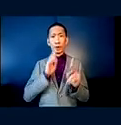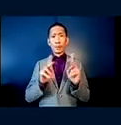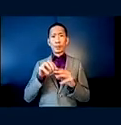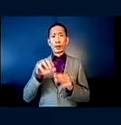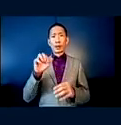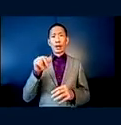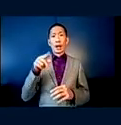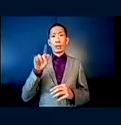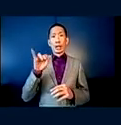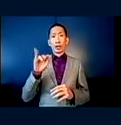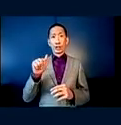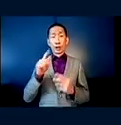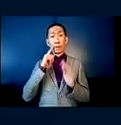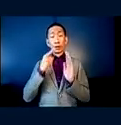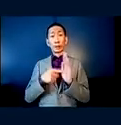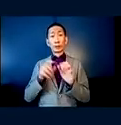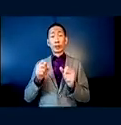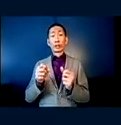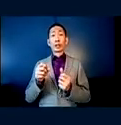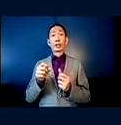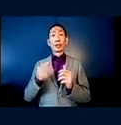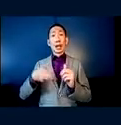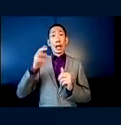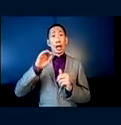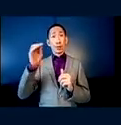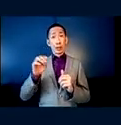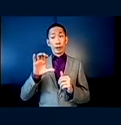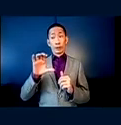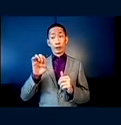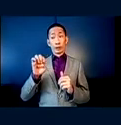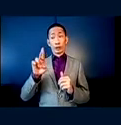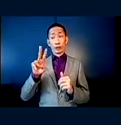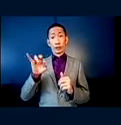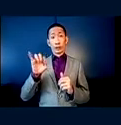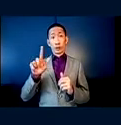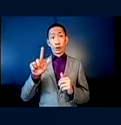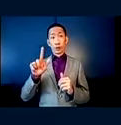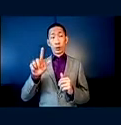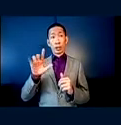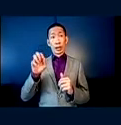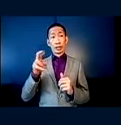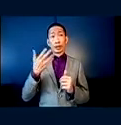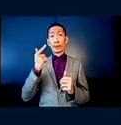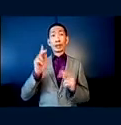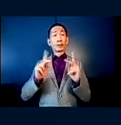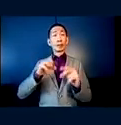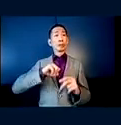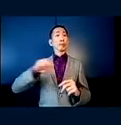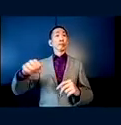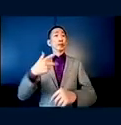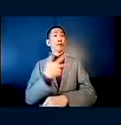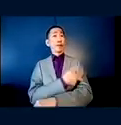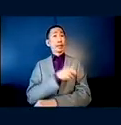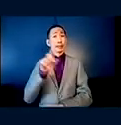IMPROVE HEALTH BEHAVIORS TO PEOPLE IN APPALACHIA, COULD HIGH